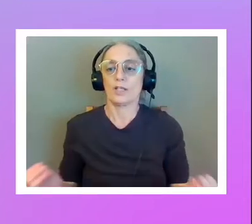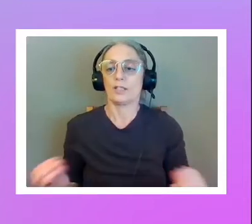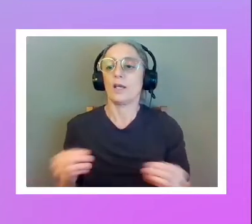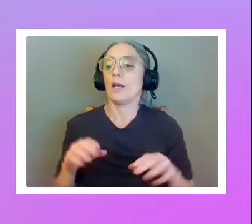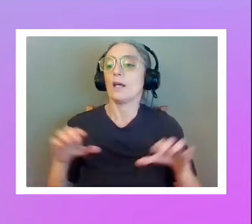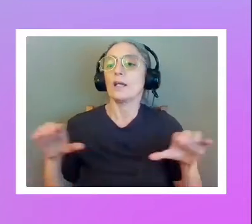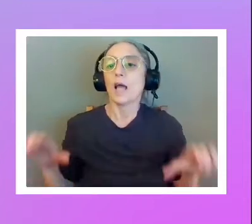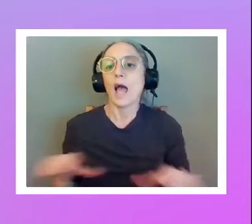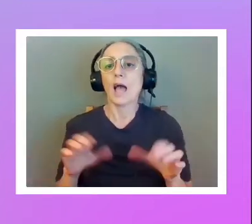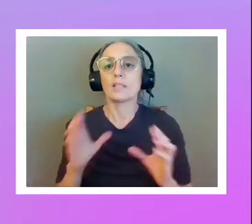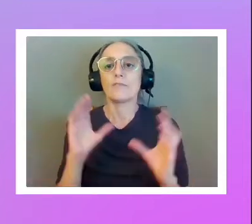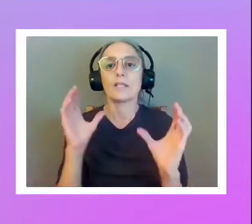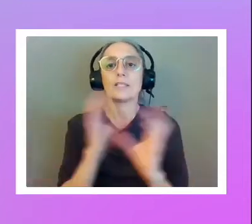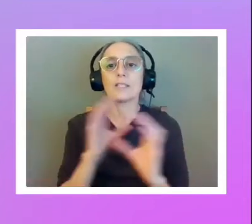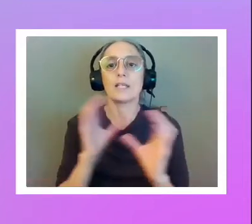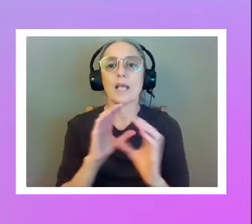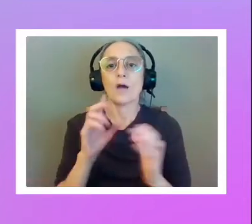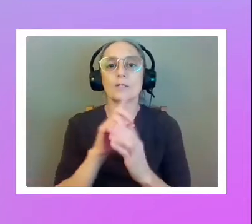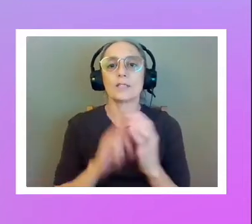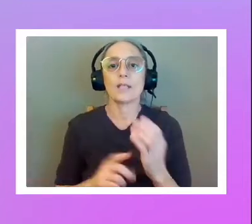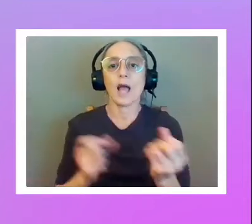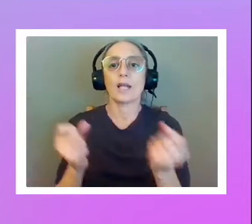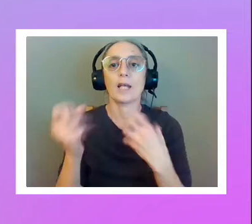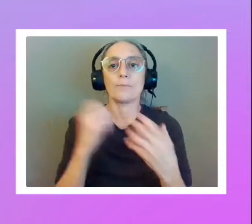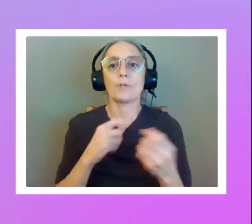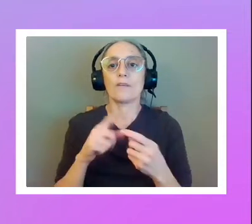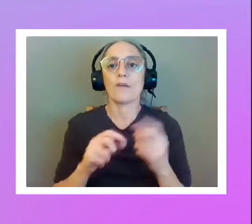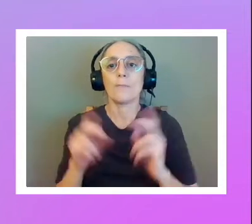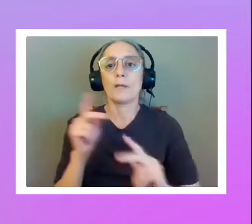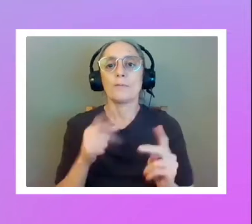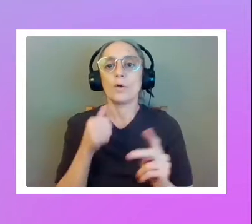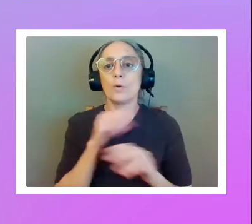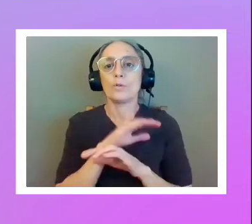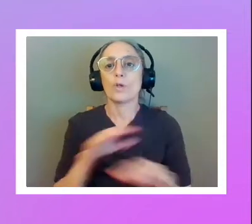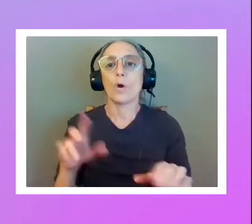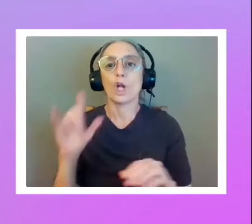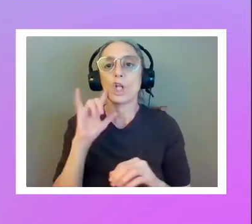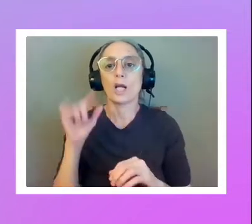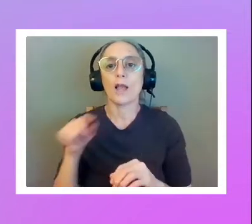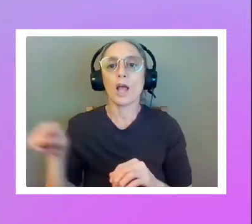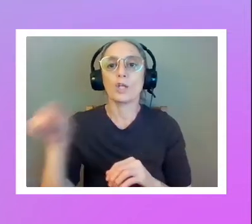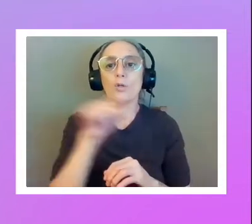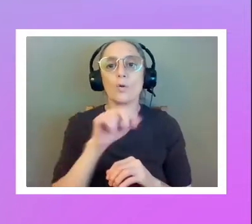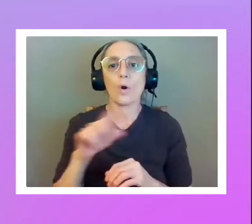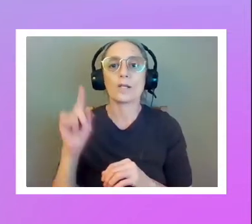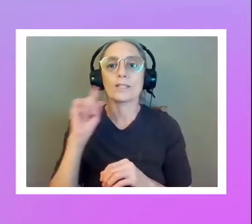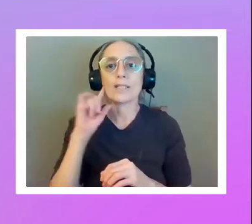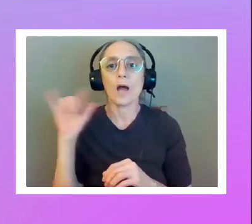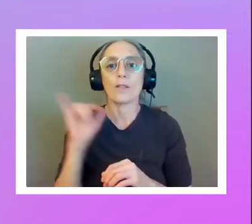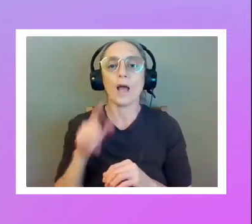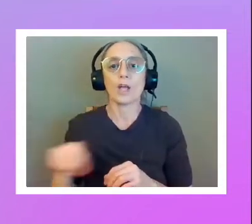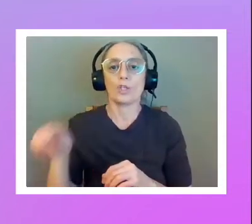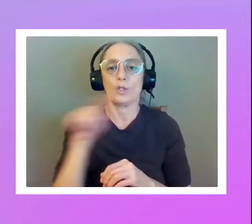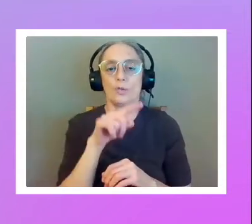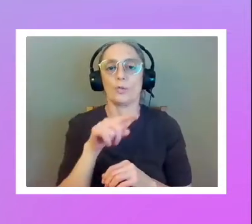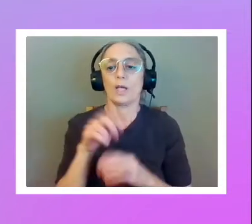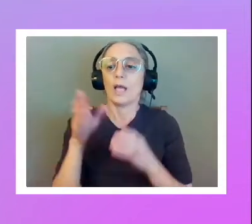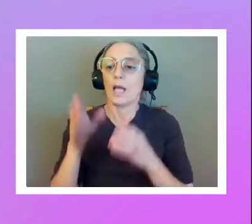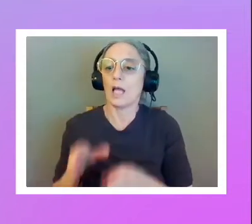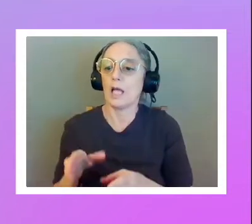from people who don't look like you, or sound like you, interview individuals who represent a wide range